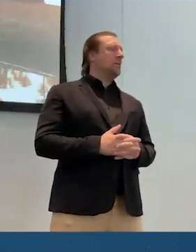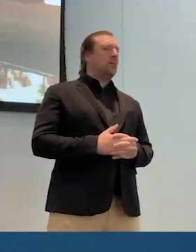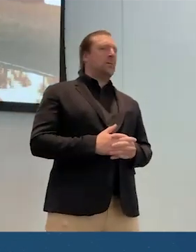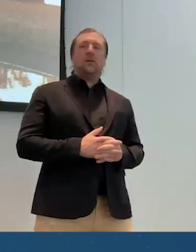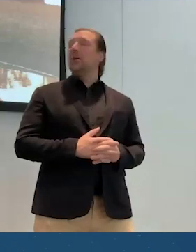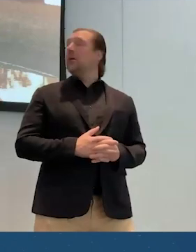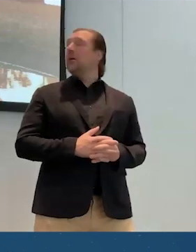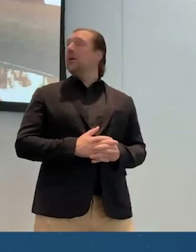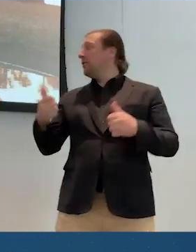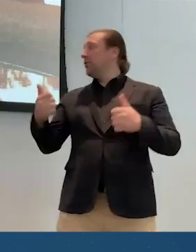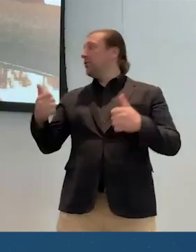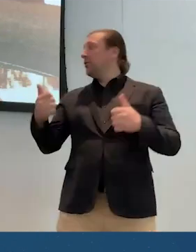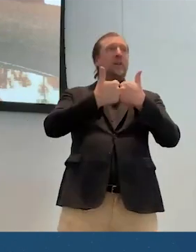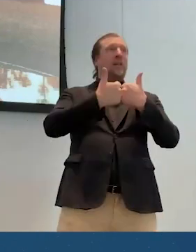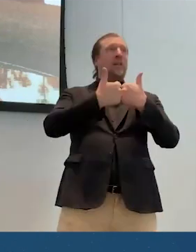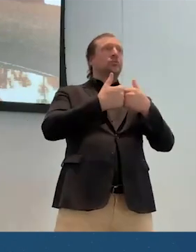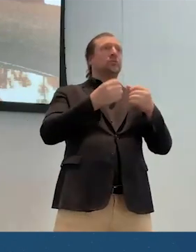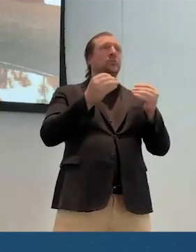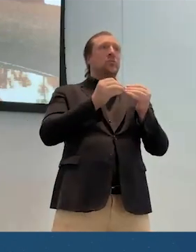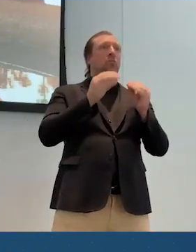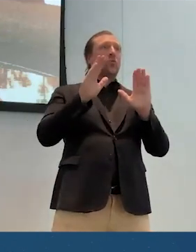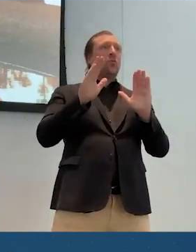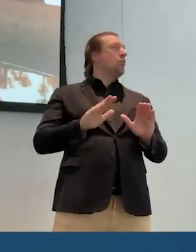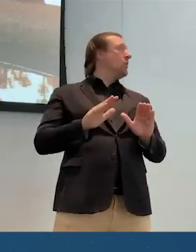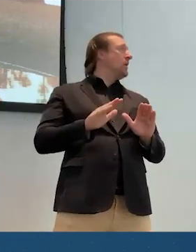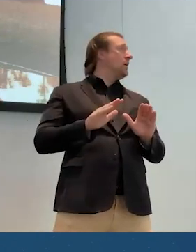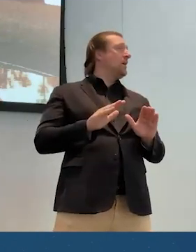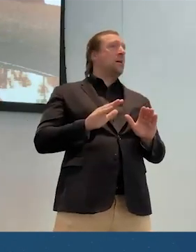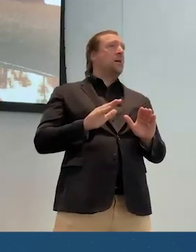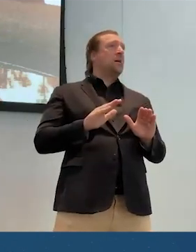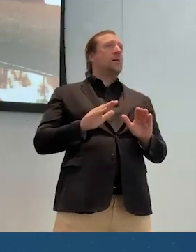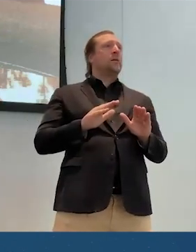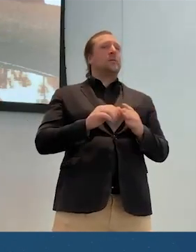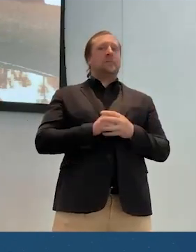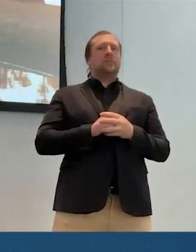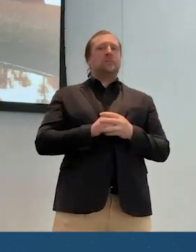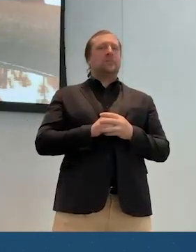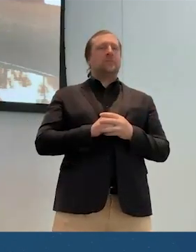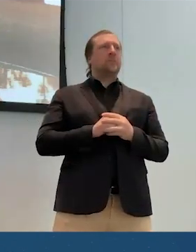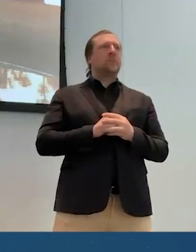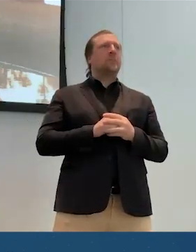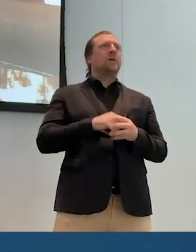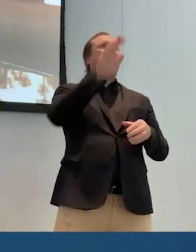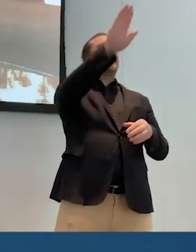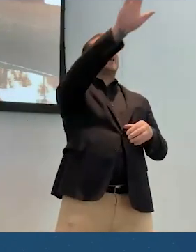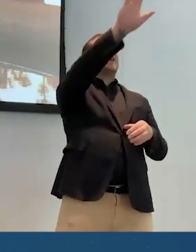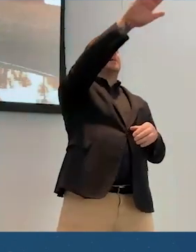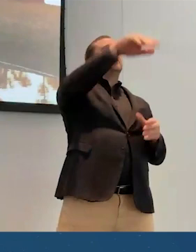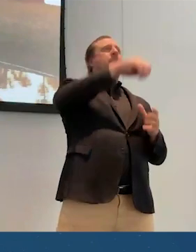there were some widespread dips in the positive sentiments here.